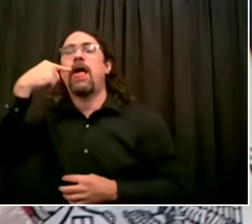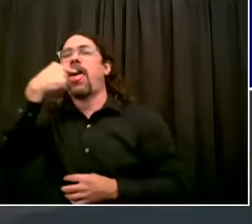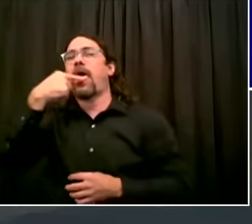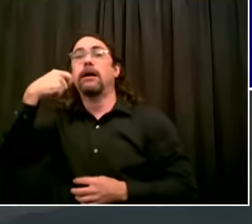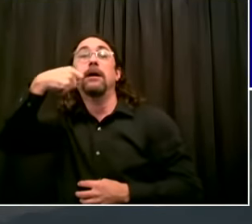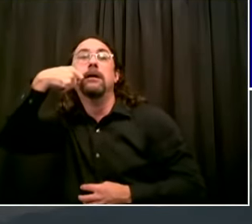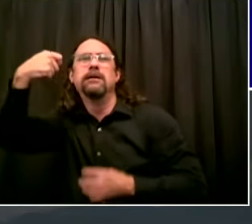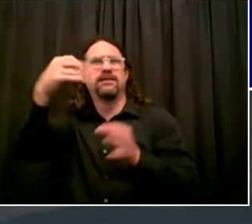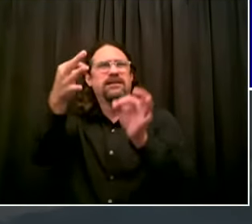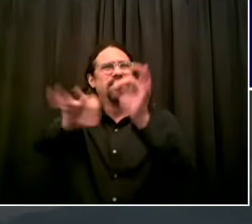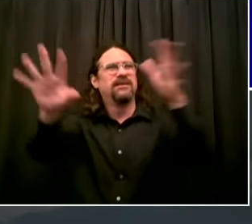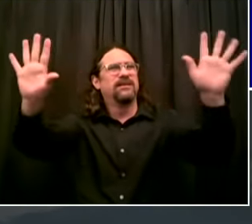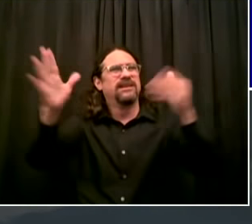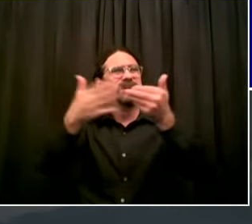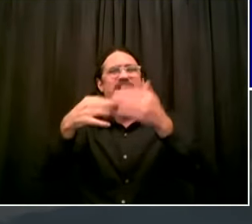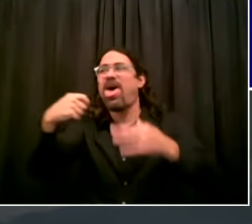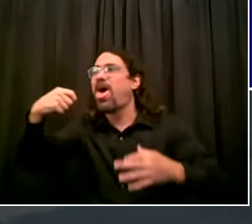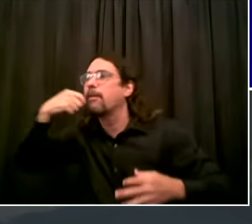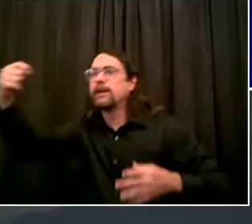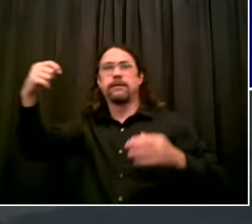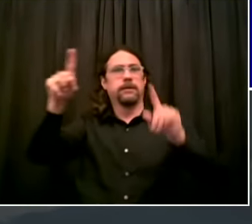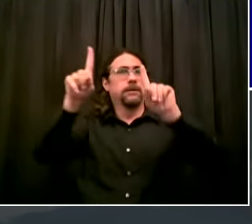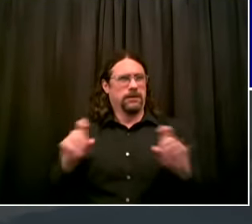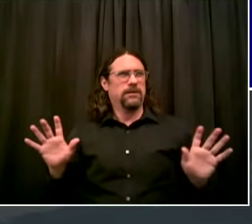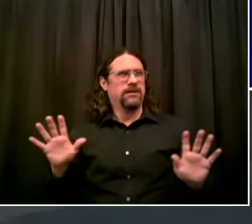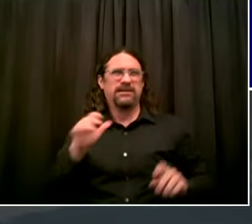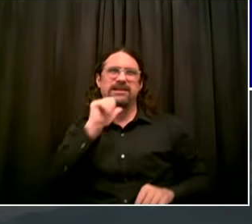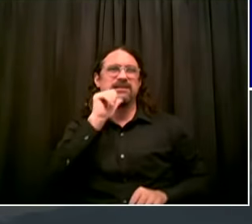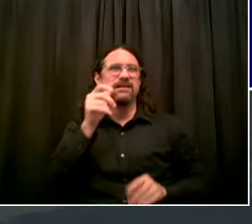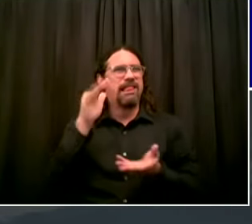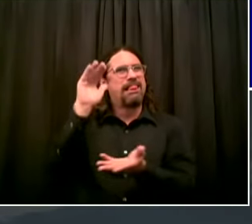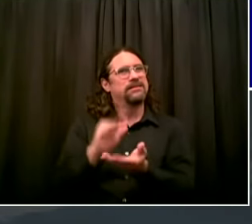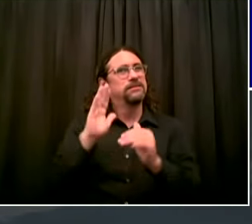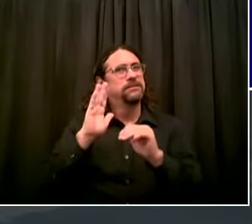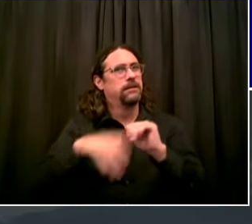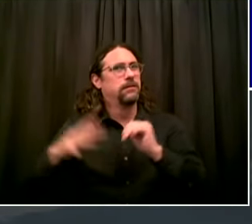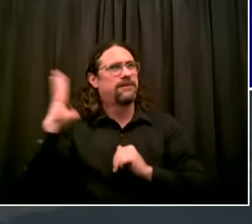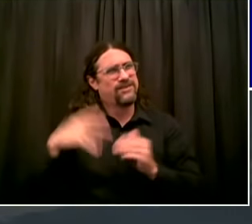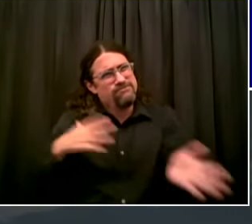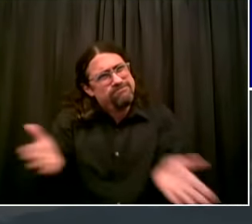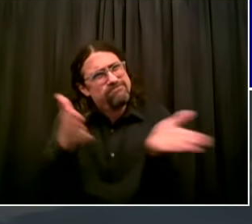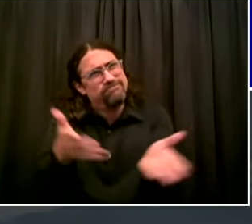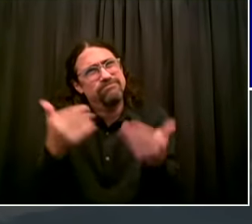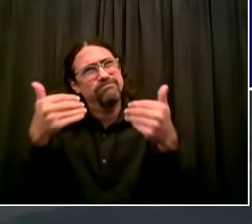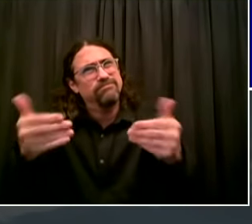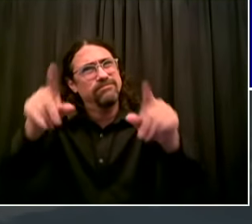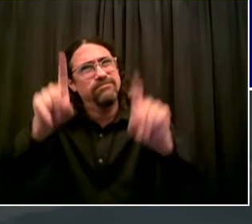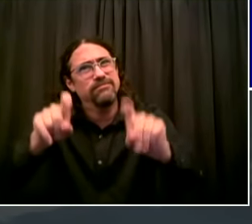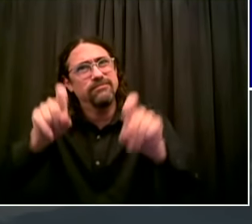OTHSNE I NEZIP CODES IT IS CRUCIAL TO GET A PICTURE OF WHAT IS GOING ON. WE NEED MORE PEOPLE TO GET